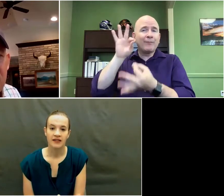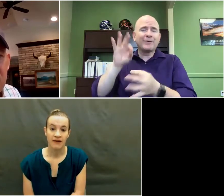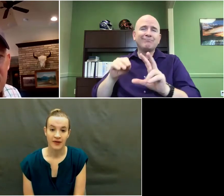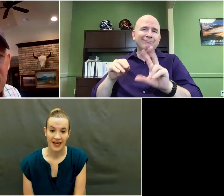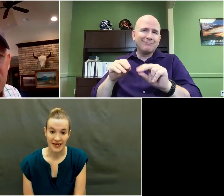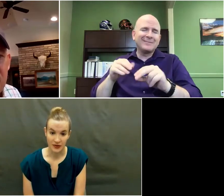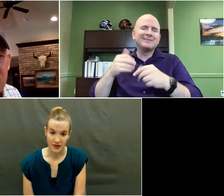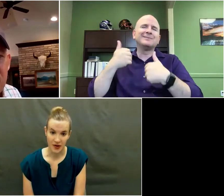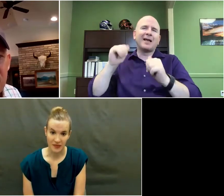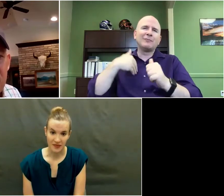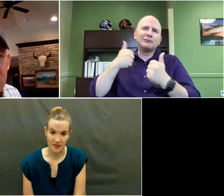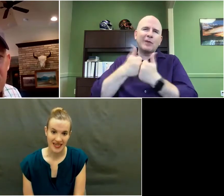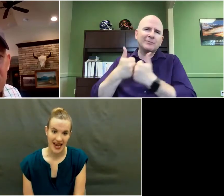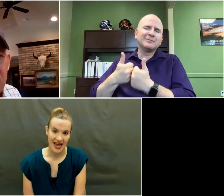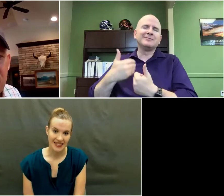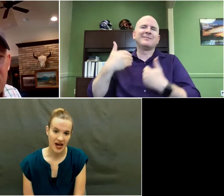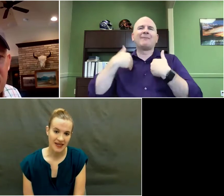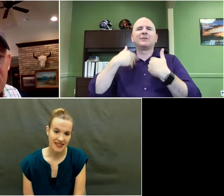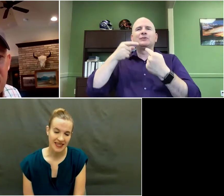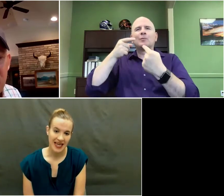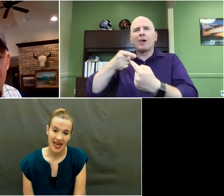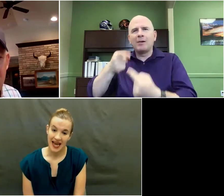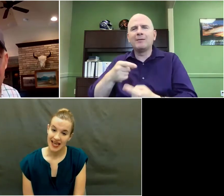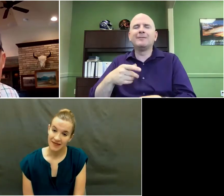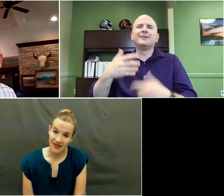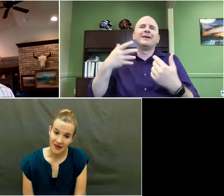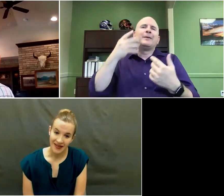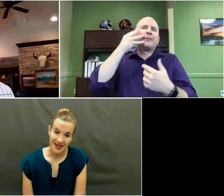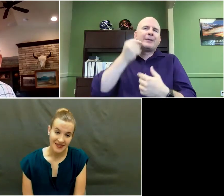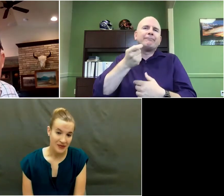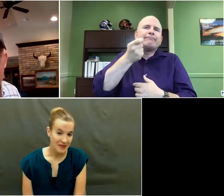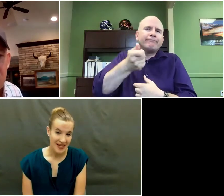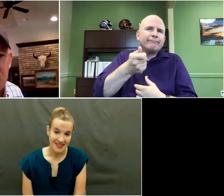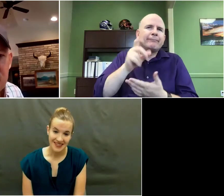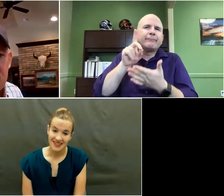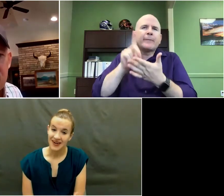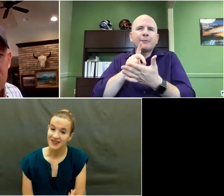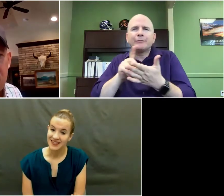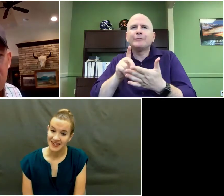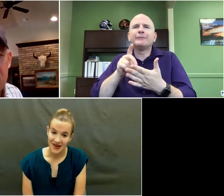Deaf-Related Issues Department. And honestly, even though Gallaudet is a great place, there still are